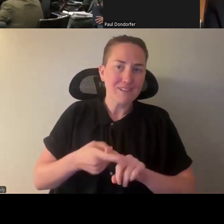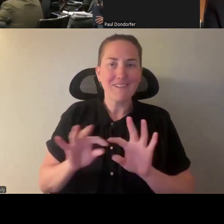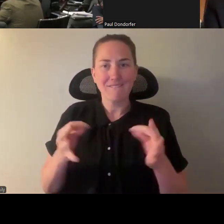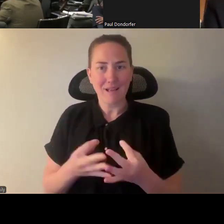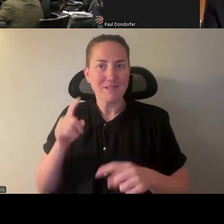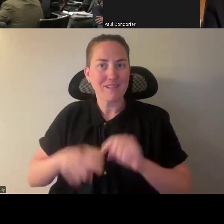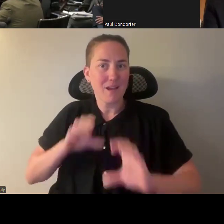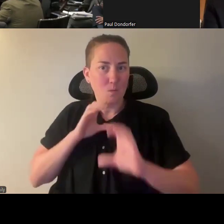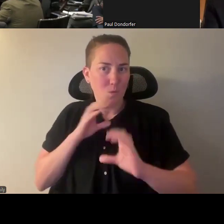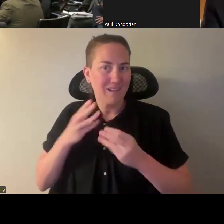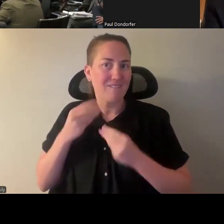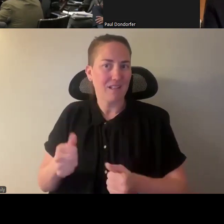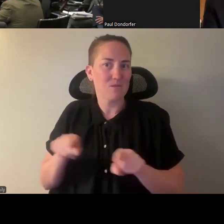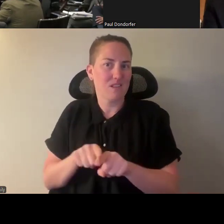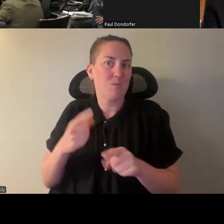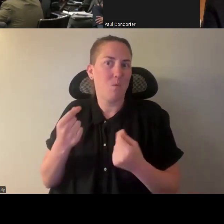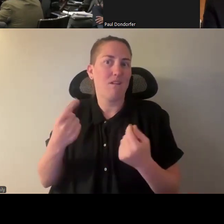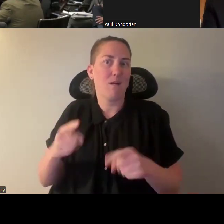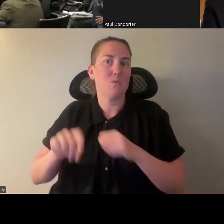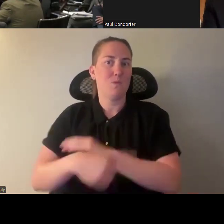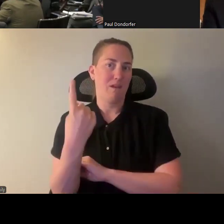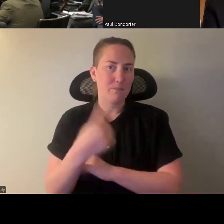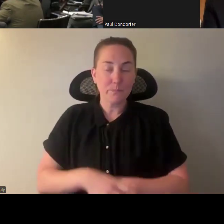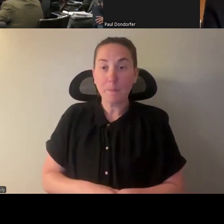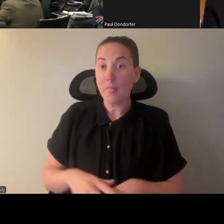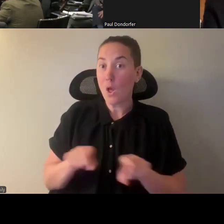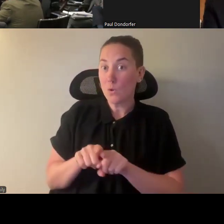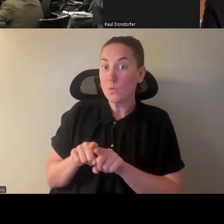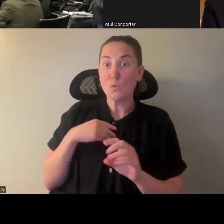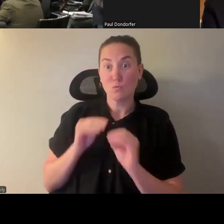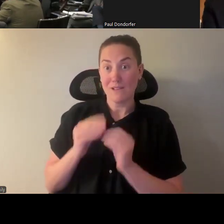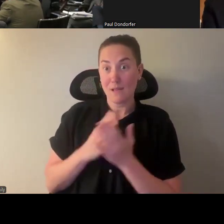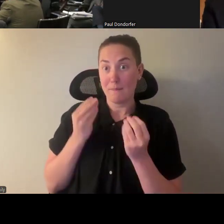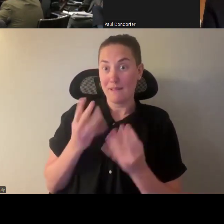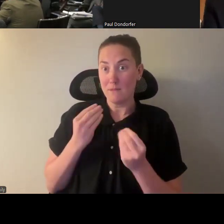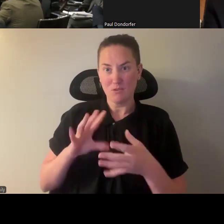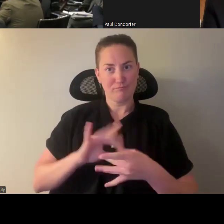as effectively as they are today And to correct um some information that was placed earlier the